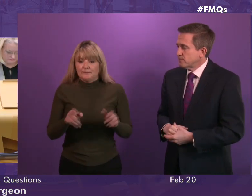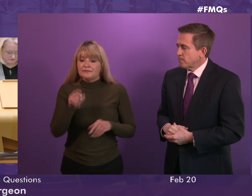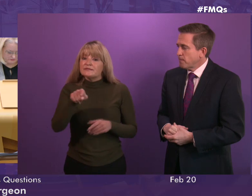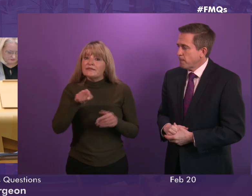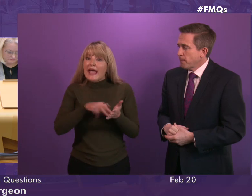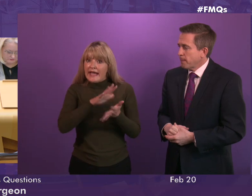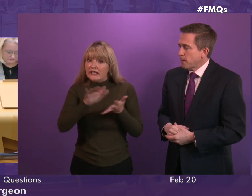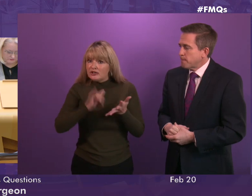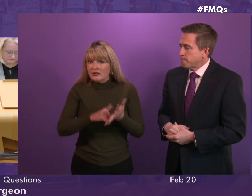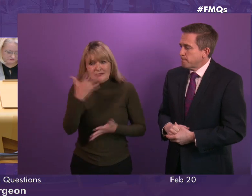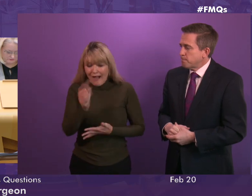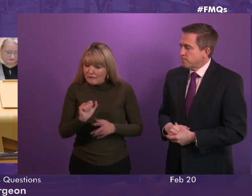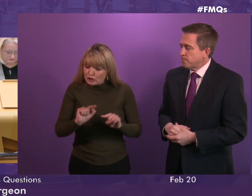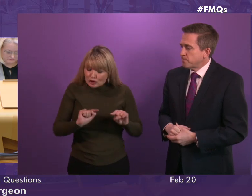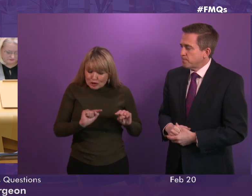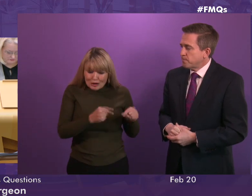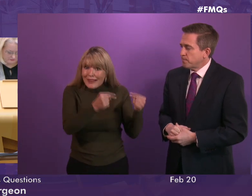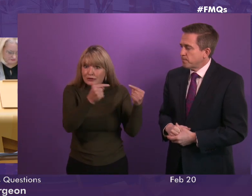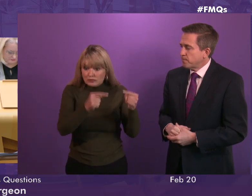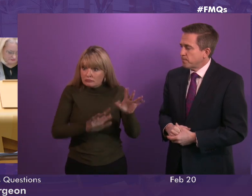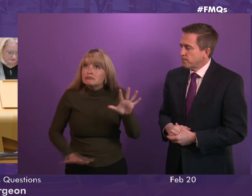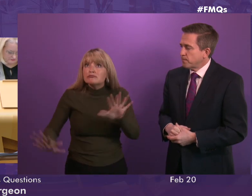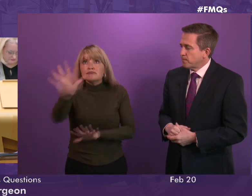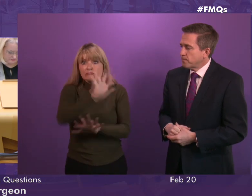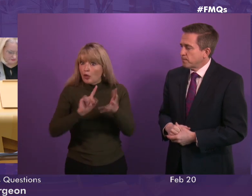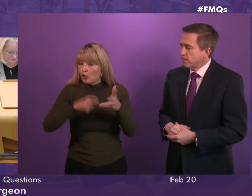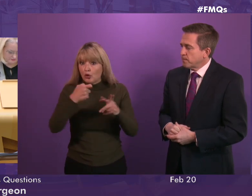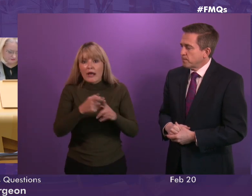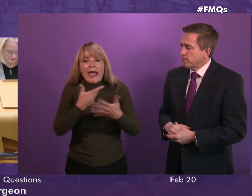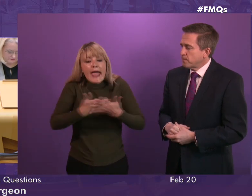faces challenges in every single part of the UK, and health services face challenges in